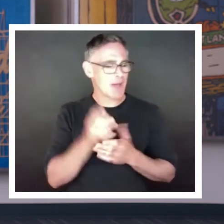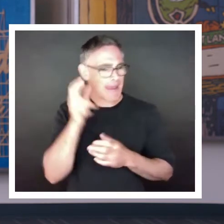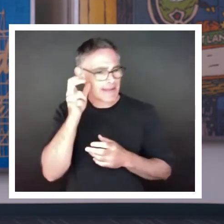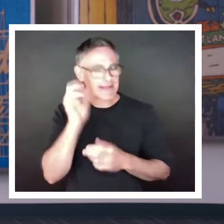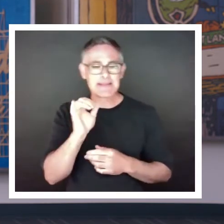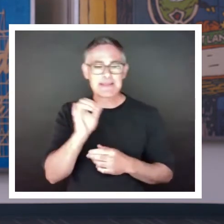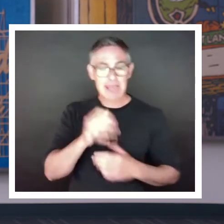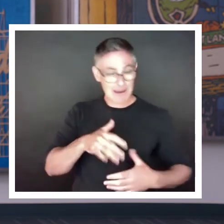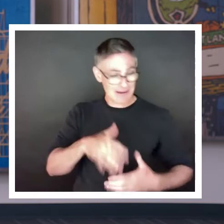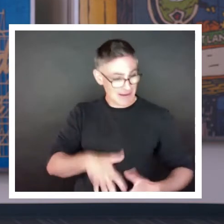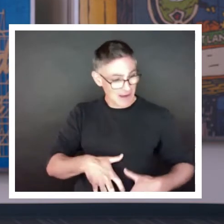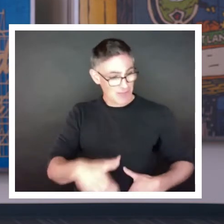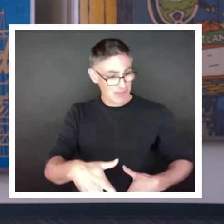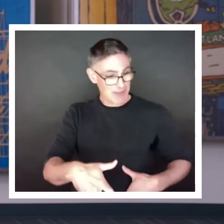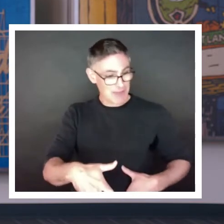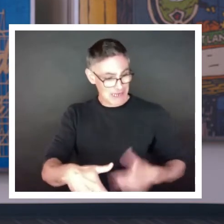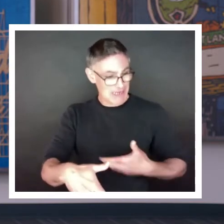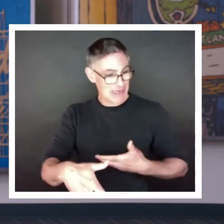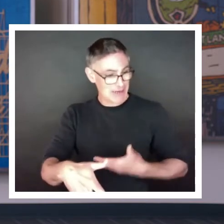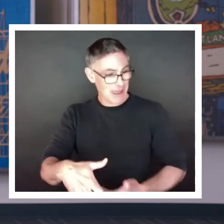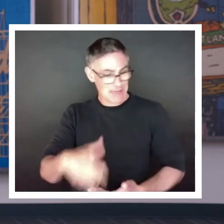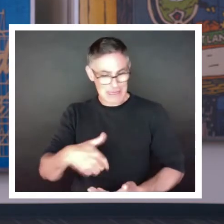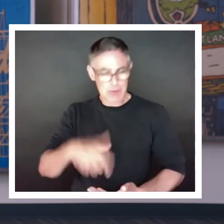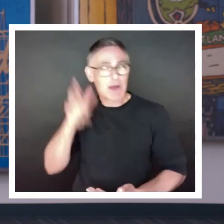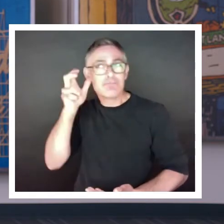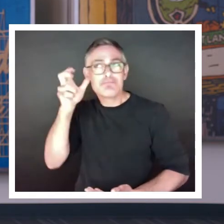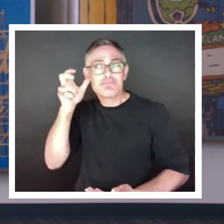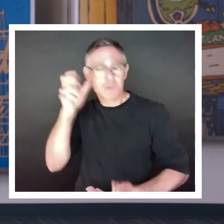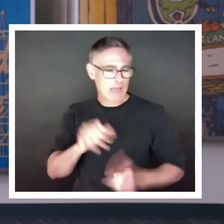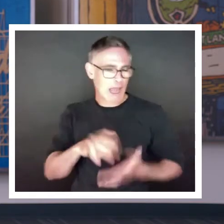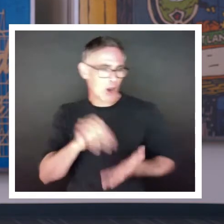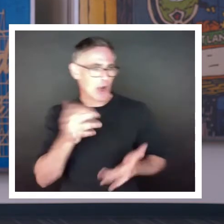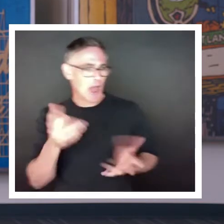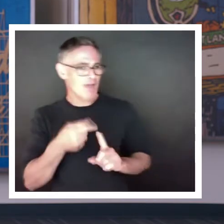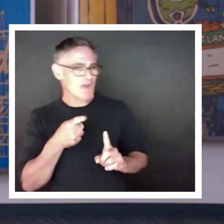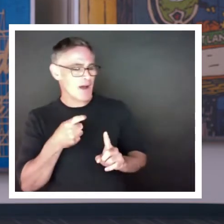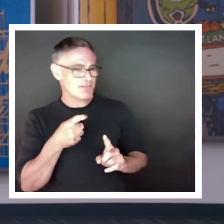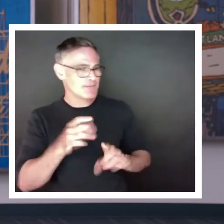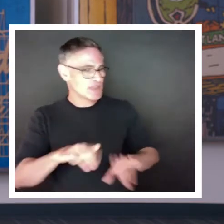We can learn a lot from the child, our world's children. They will show us the way.